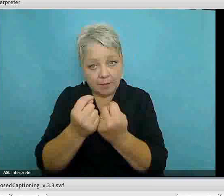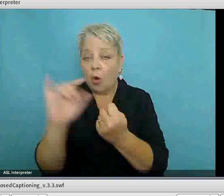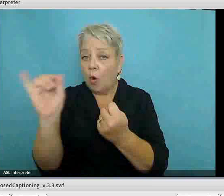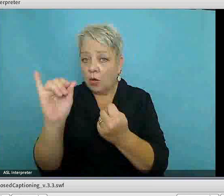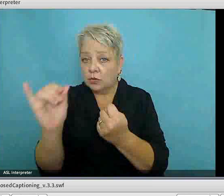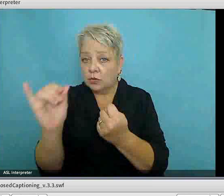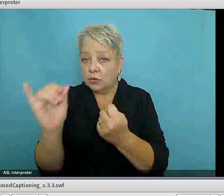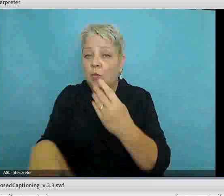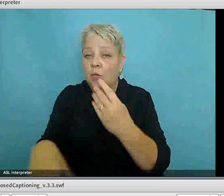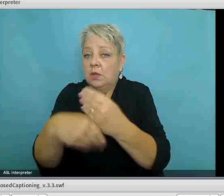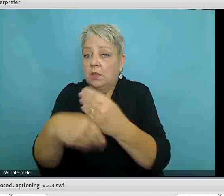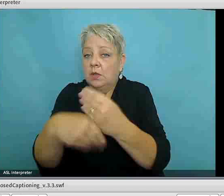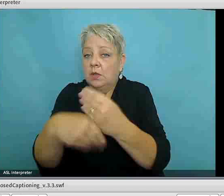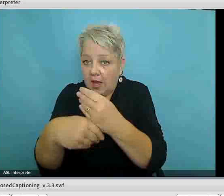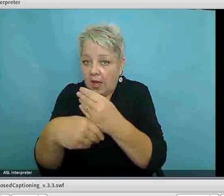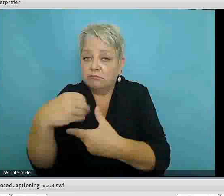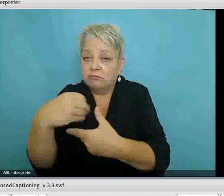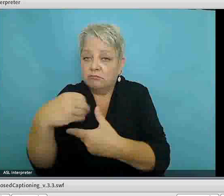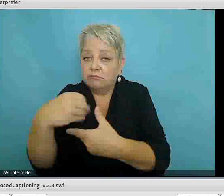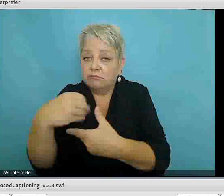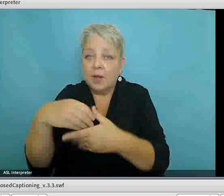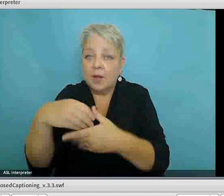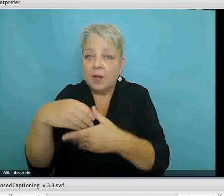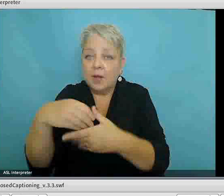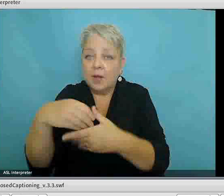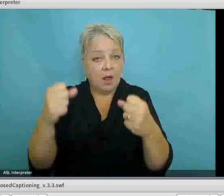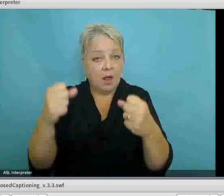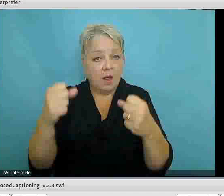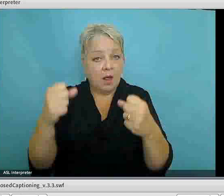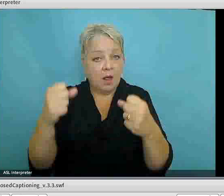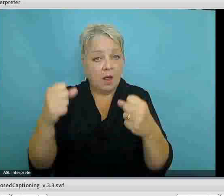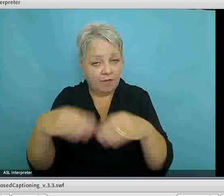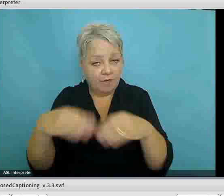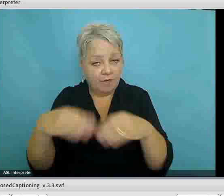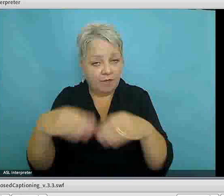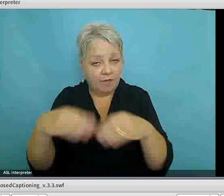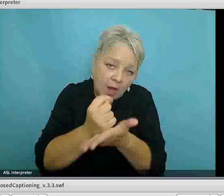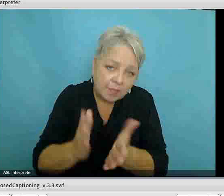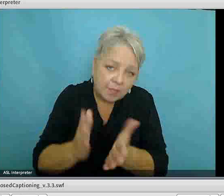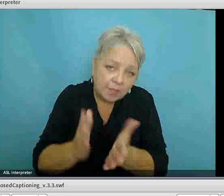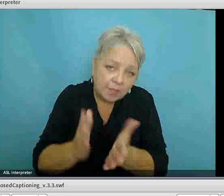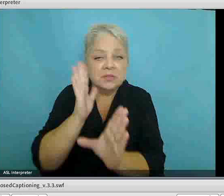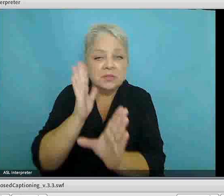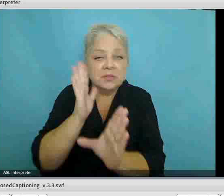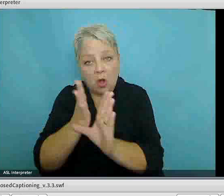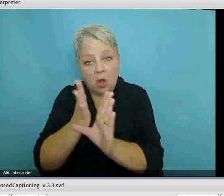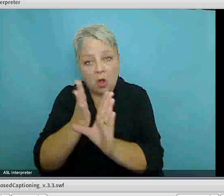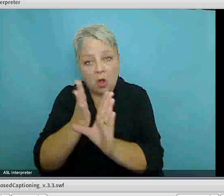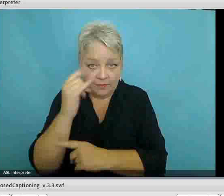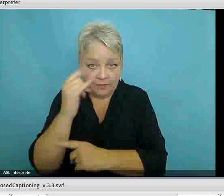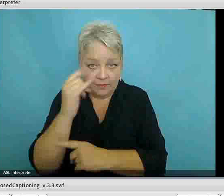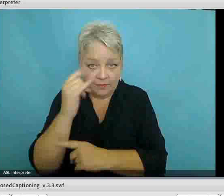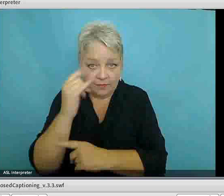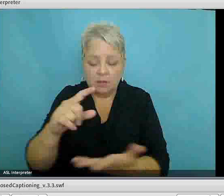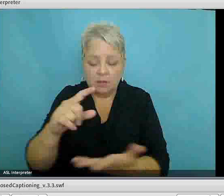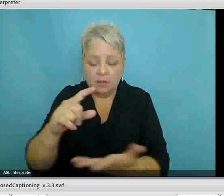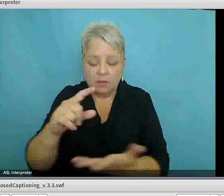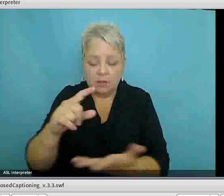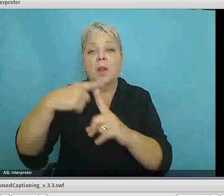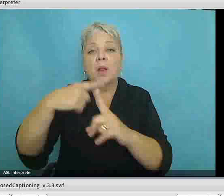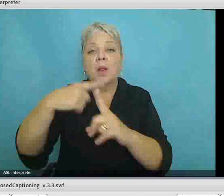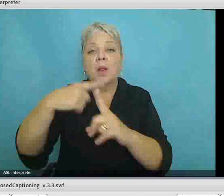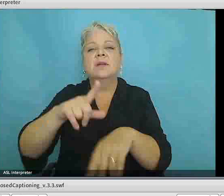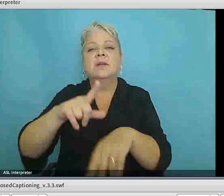providers, if indicated, and also long-term supports coordinator, or LTS coordinator,